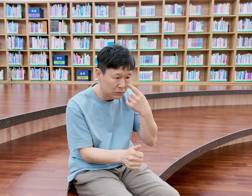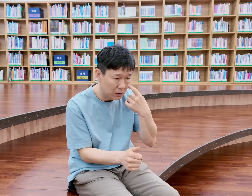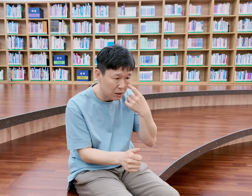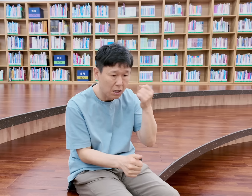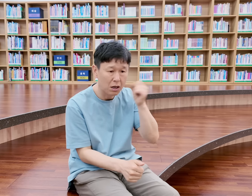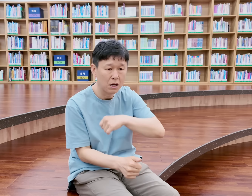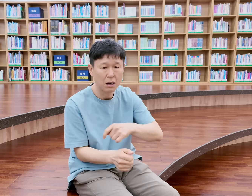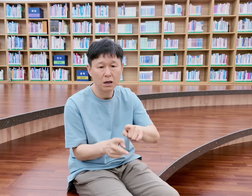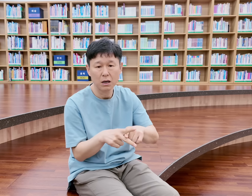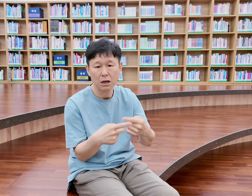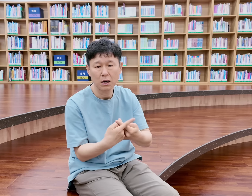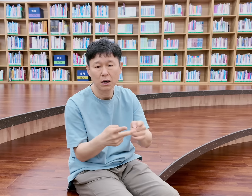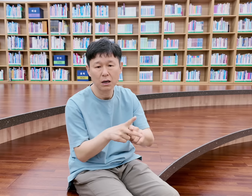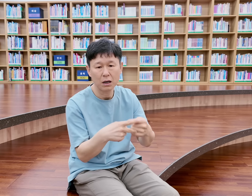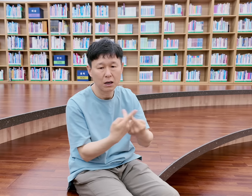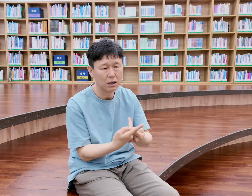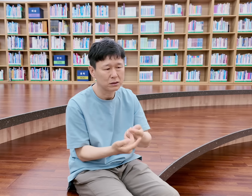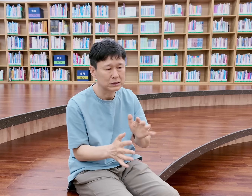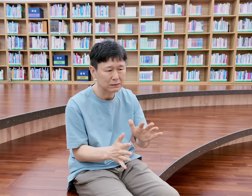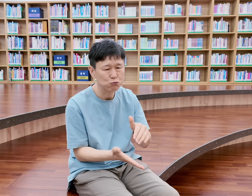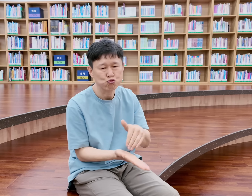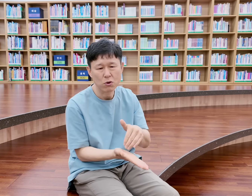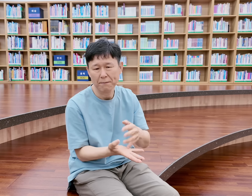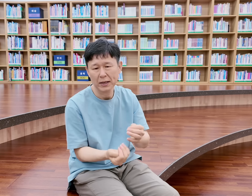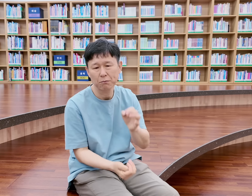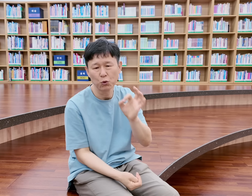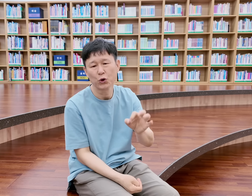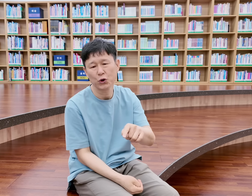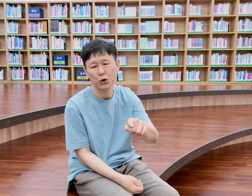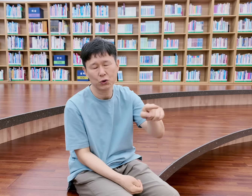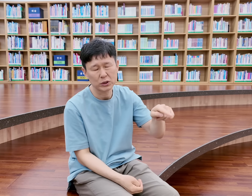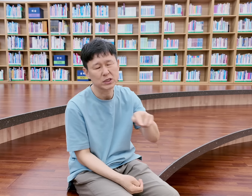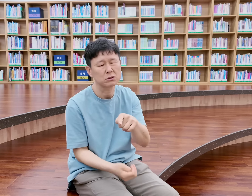to learn, realize, and understand, but they also seem to have a lot of regrets in the process.